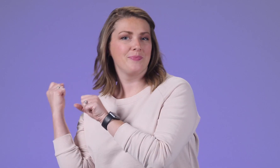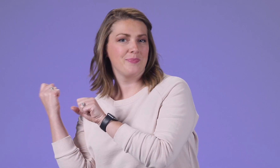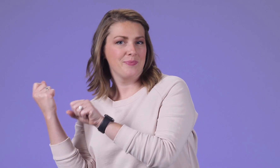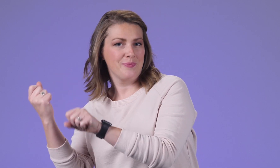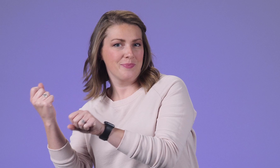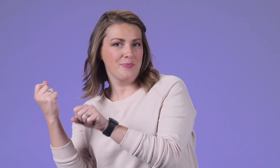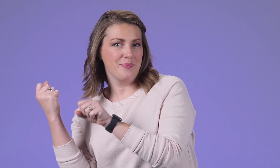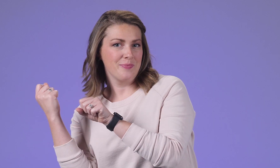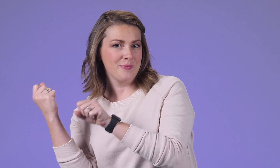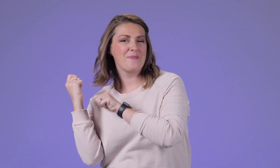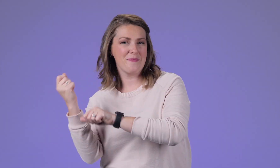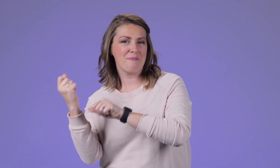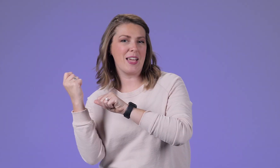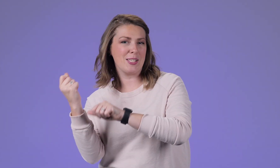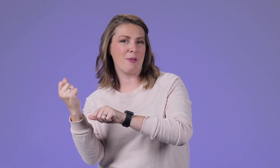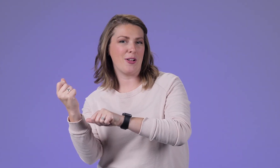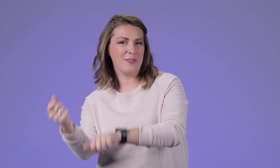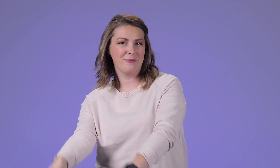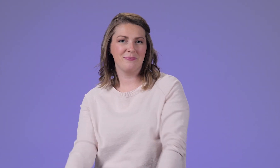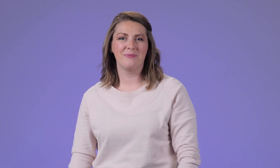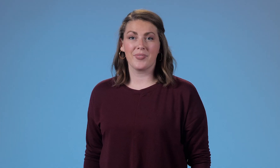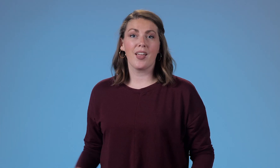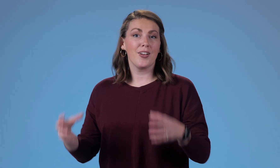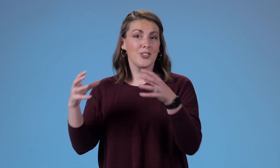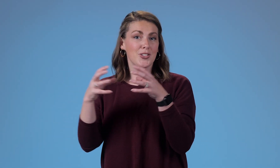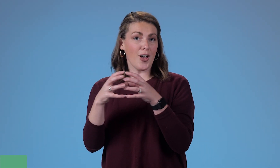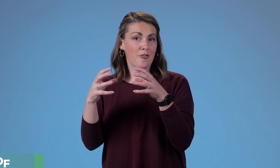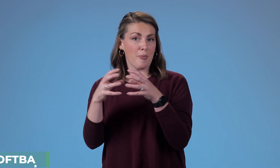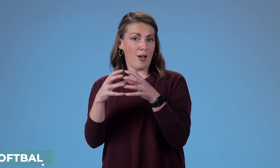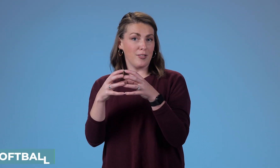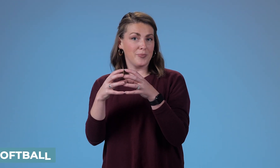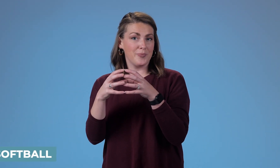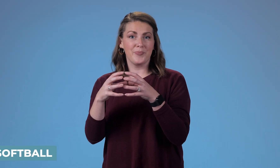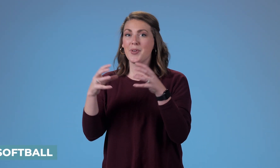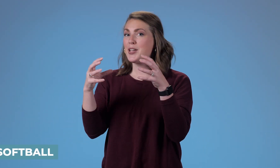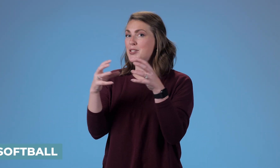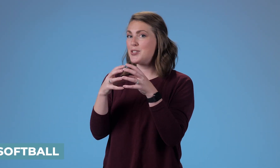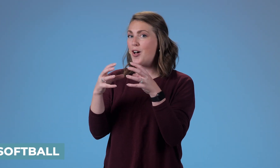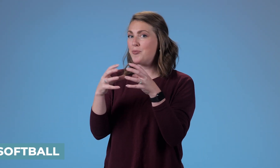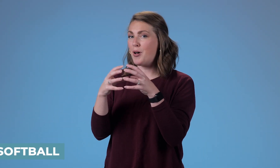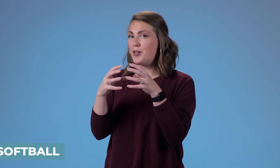and you're swinging. BASEBALL SOFTBALL SOFTBALL